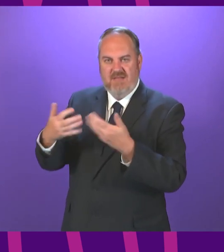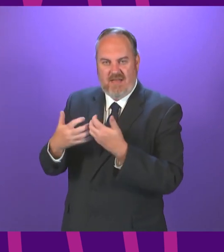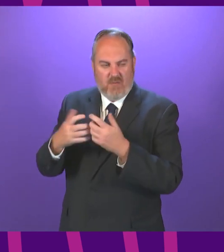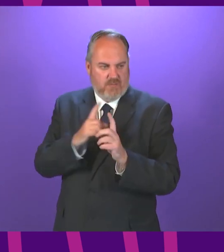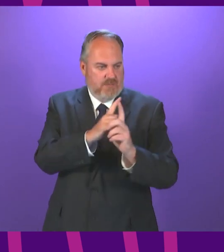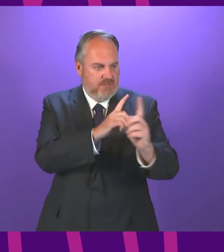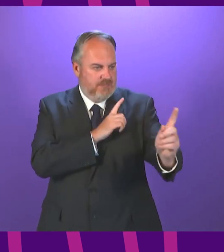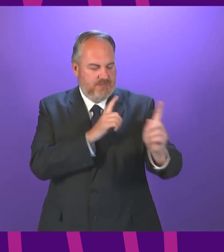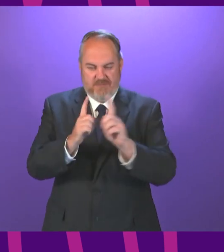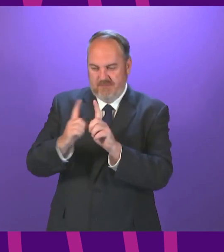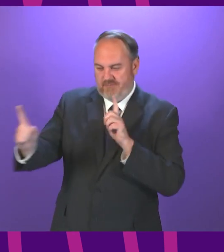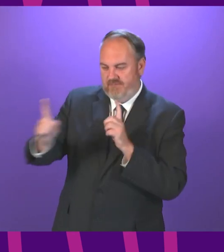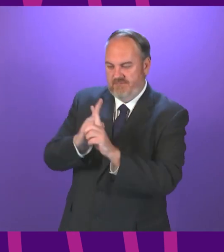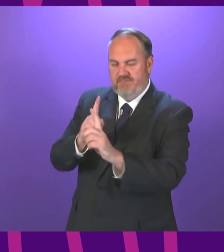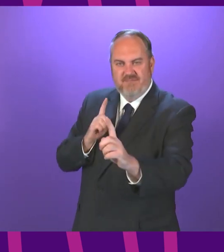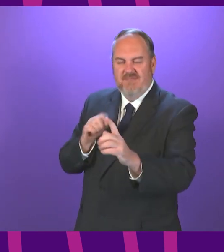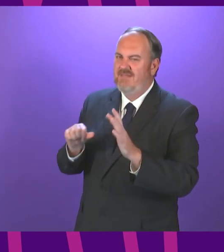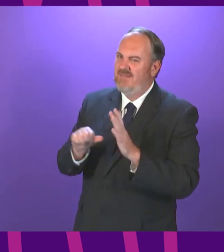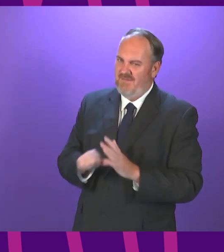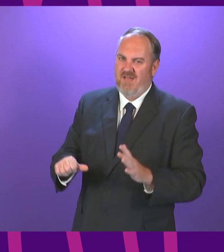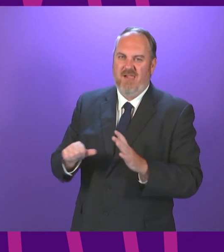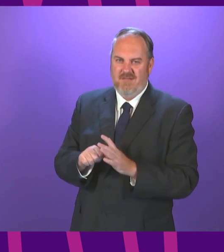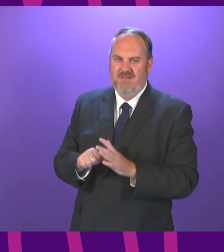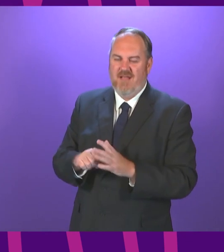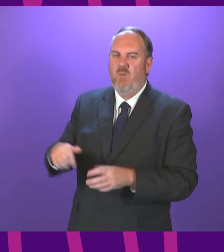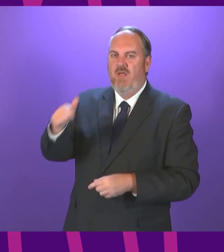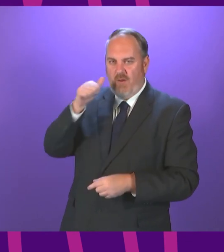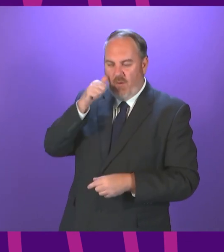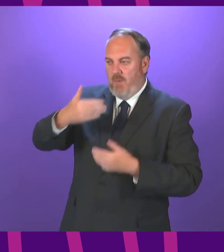high levels of demand for travel to the islands, so we are continuing to explore